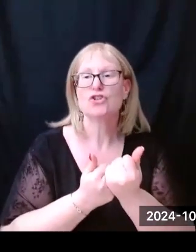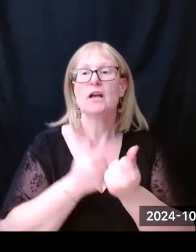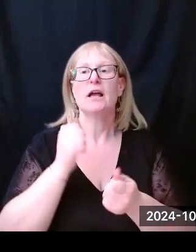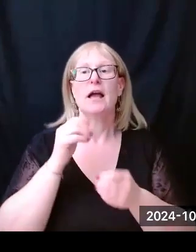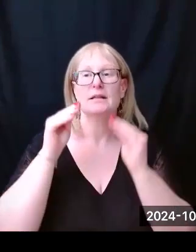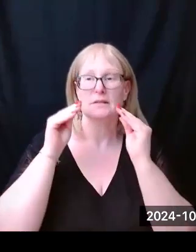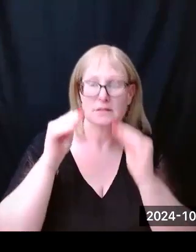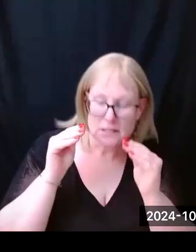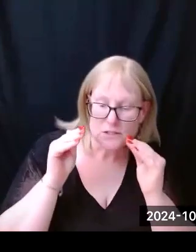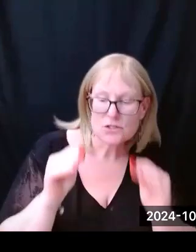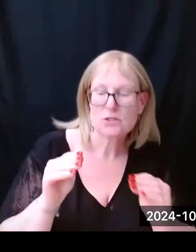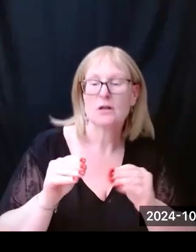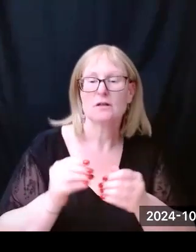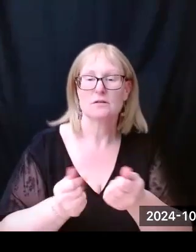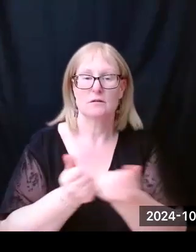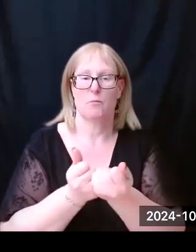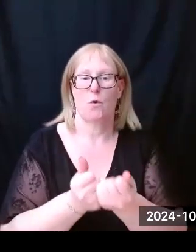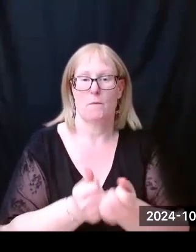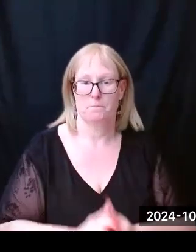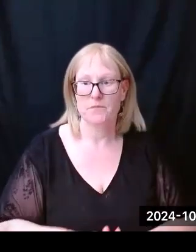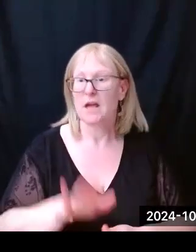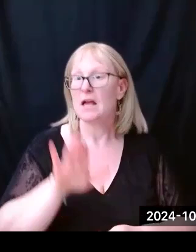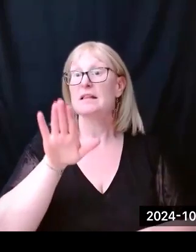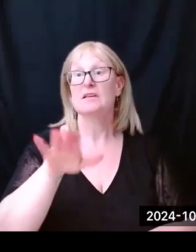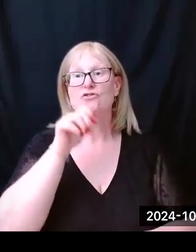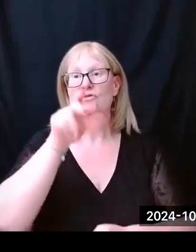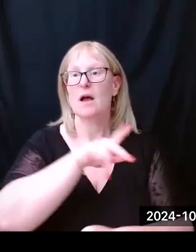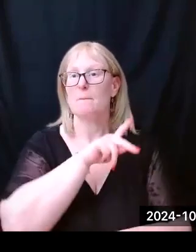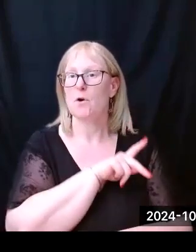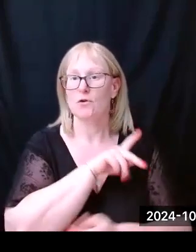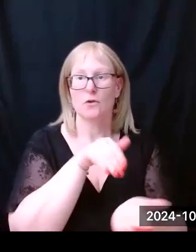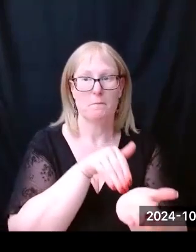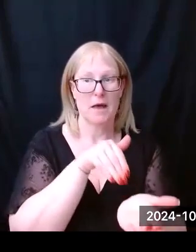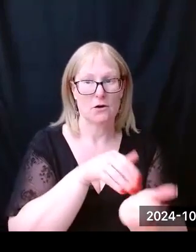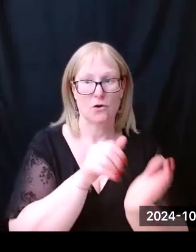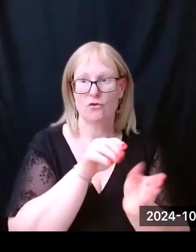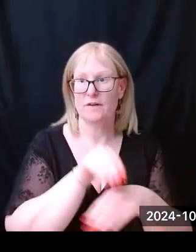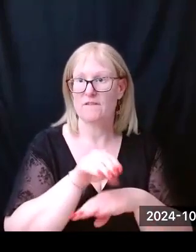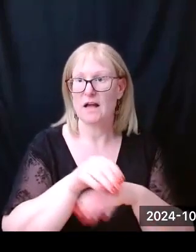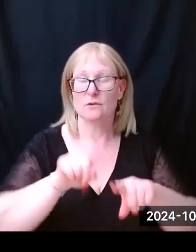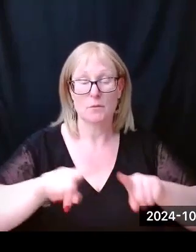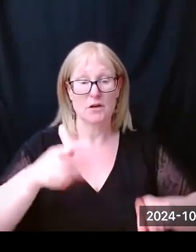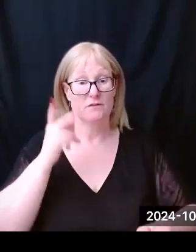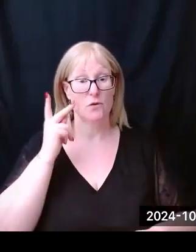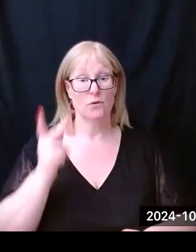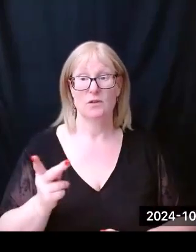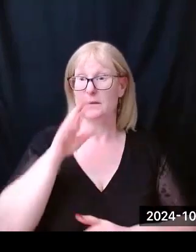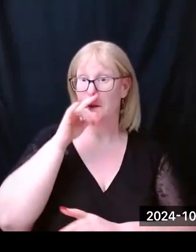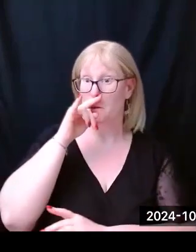is not intended as personal medical advice but if you are finding that your child is struggling with emotional regulation,